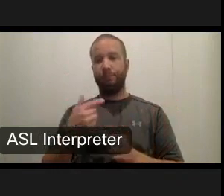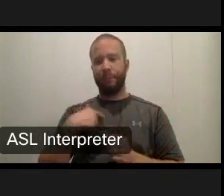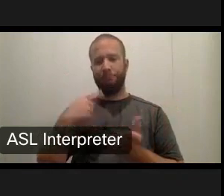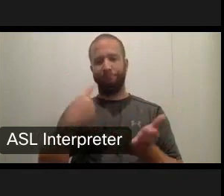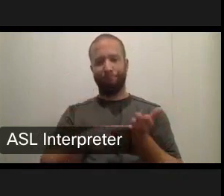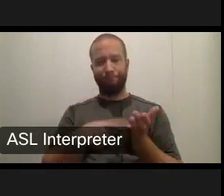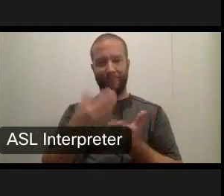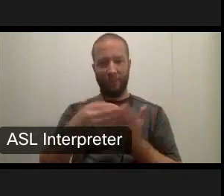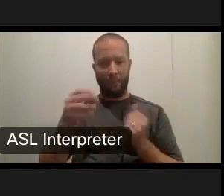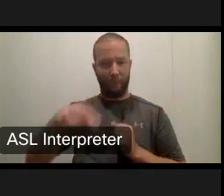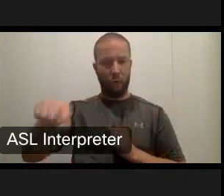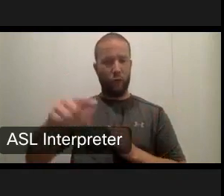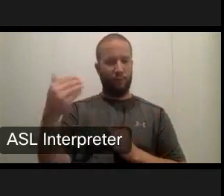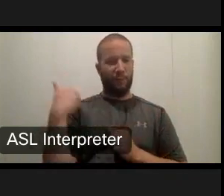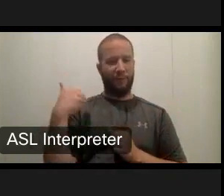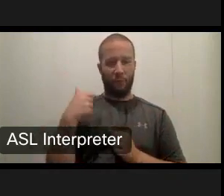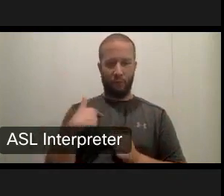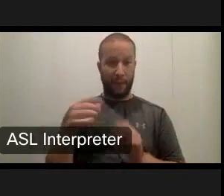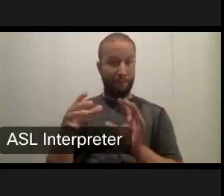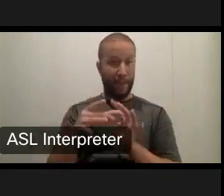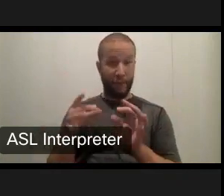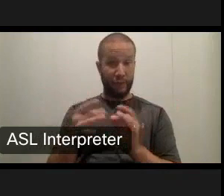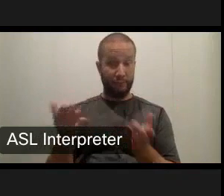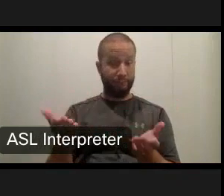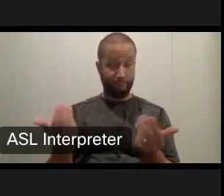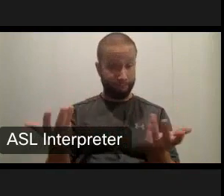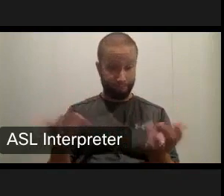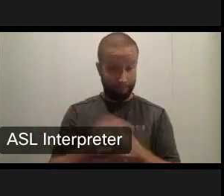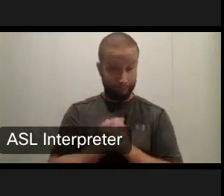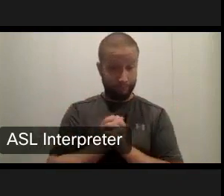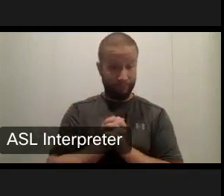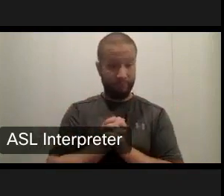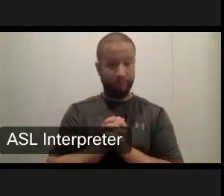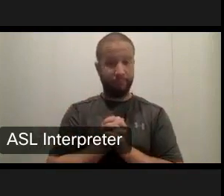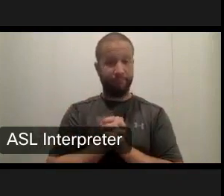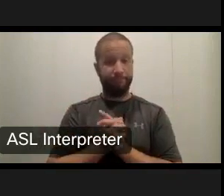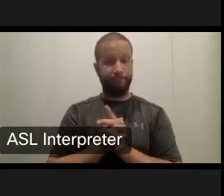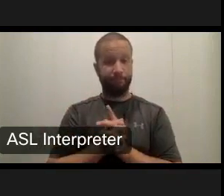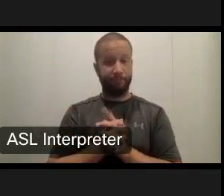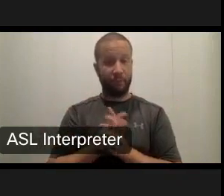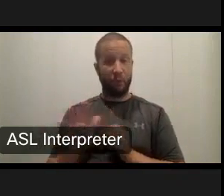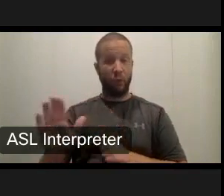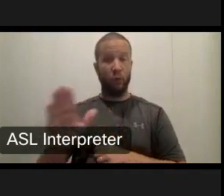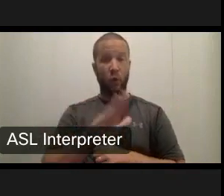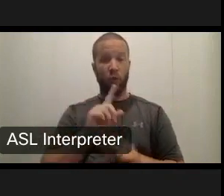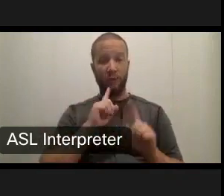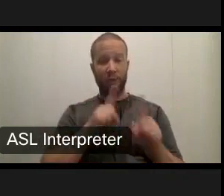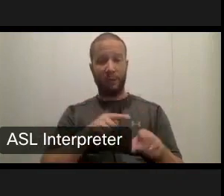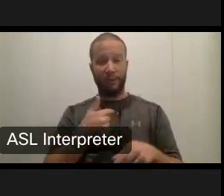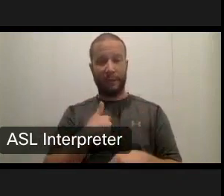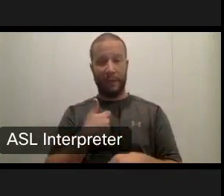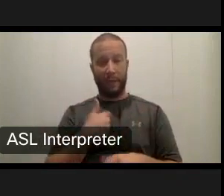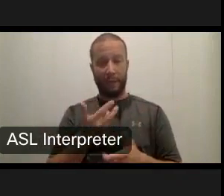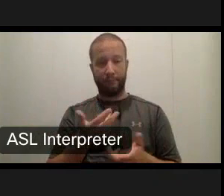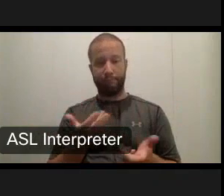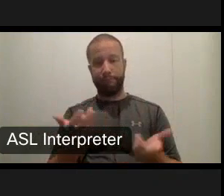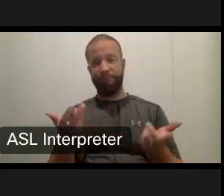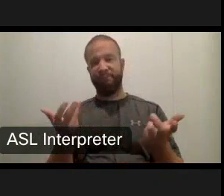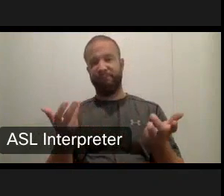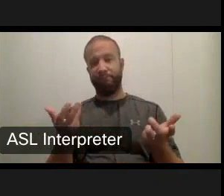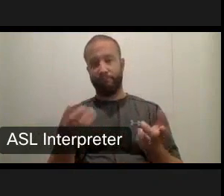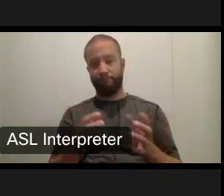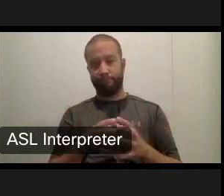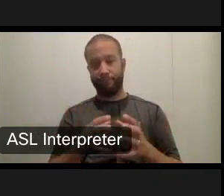at circulator before about this um and just the responses I've gotten seem as though uh